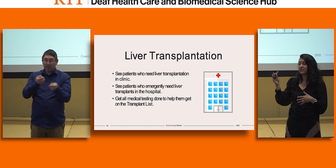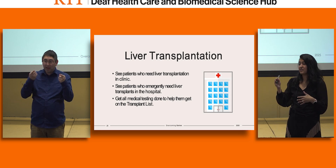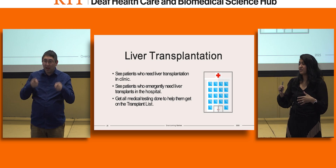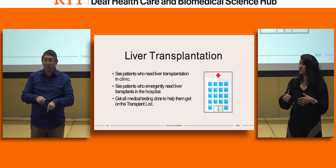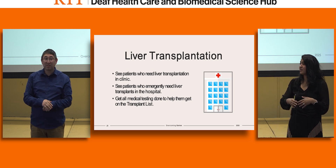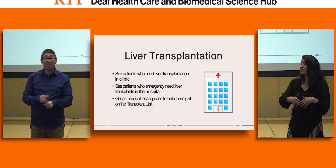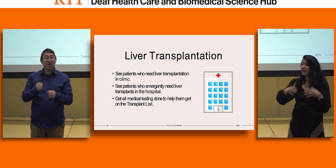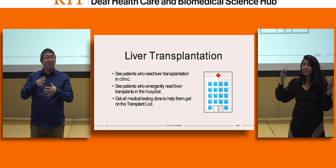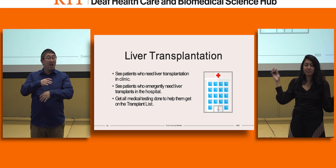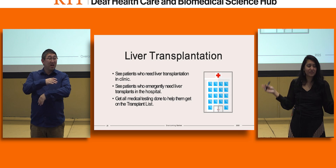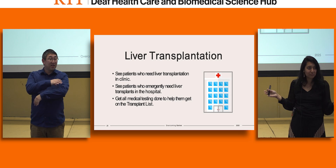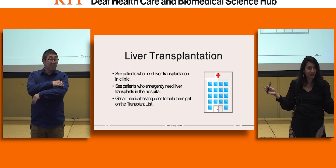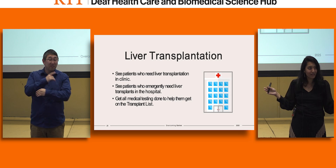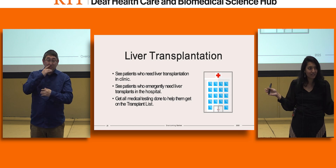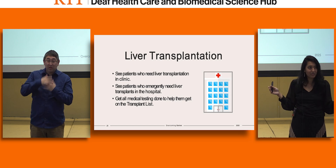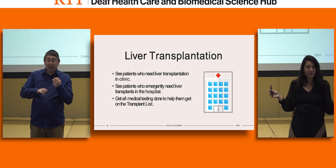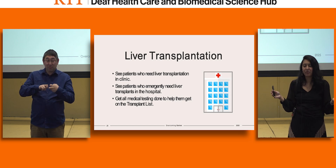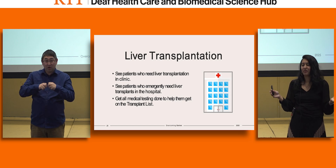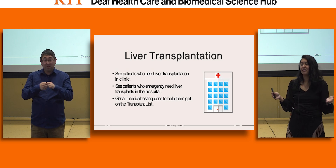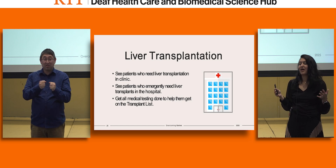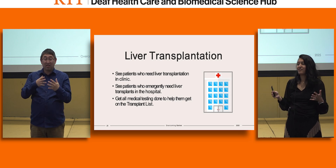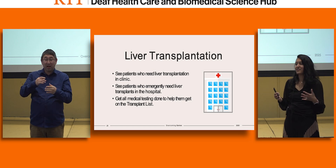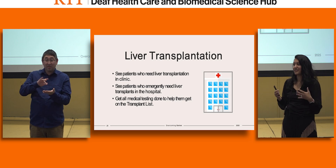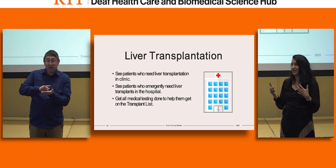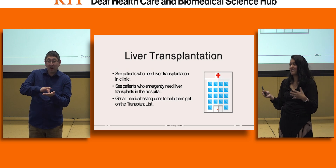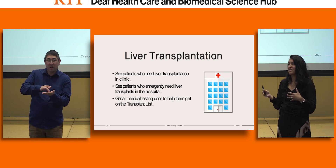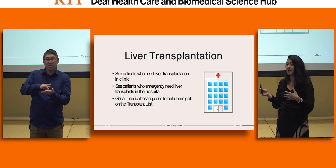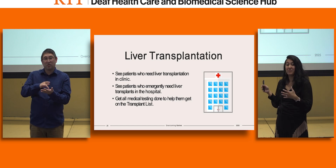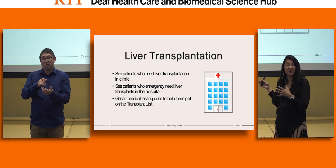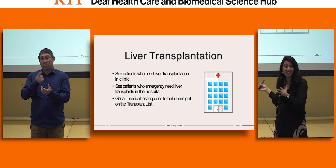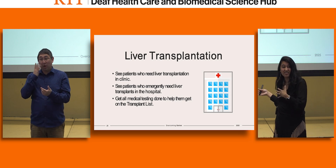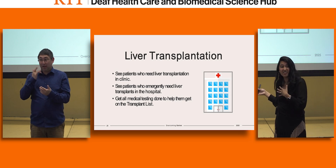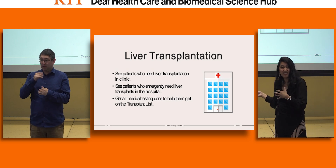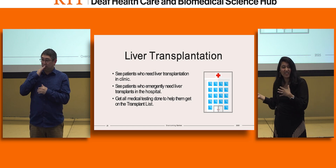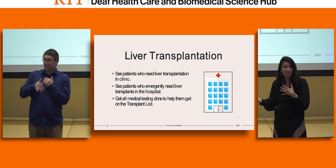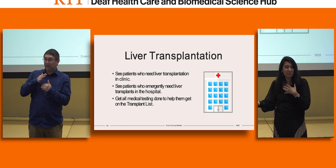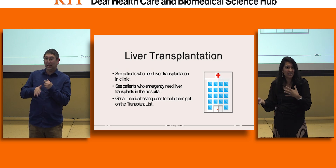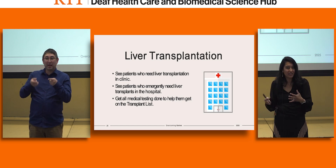There's a lot of blood products people have to get, because there is a lot of bleeding